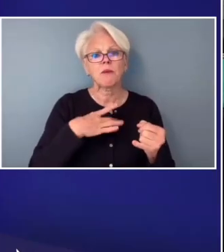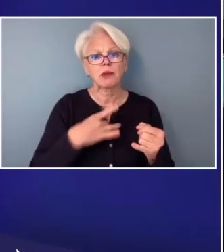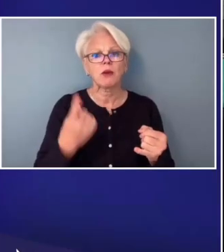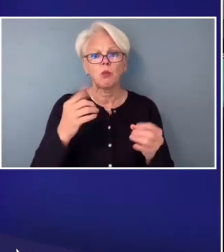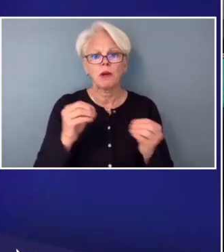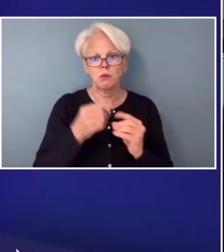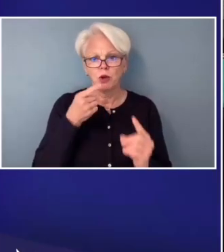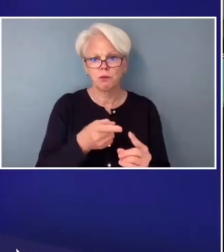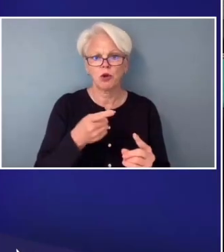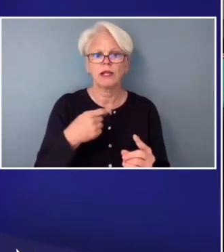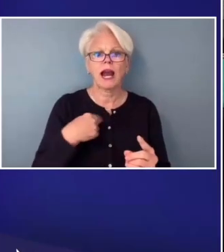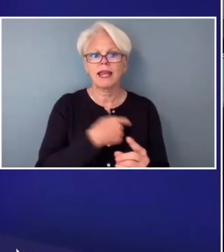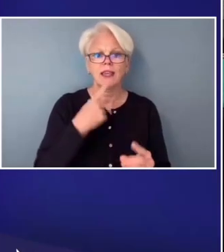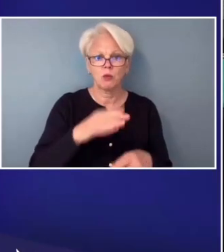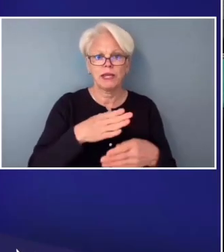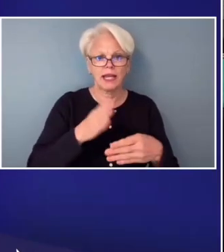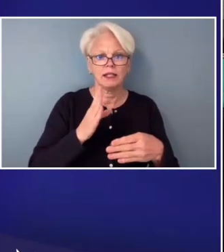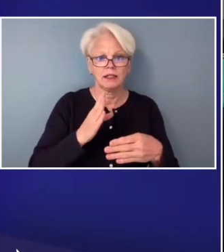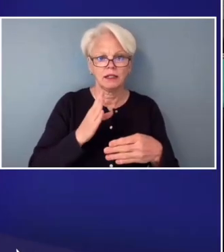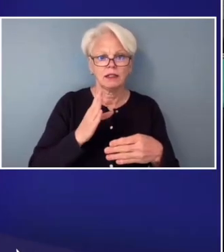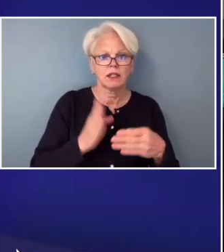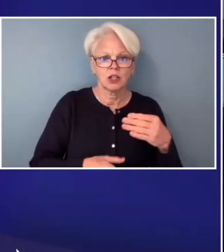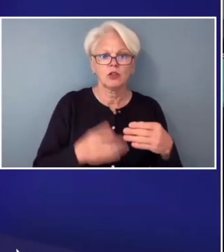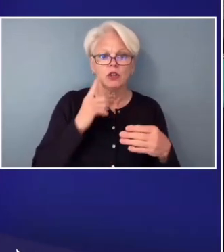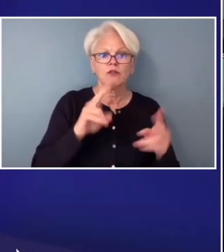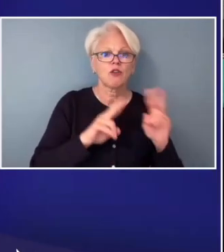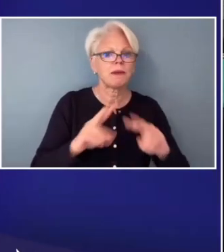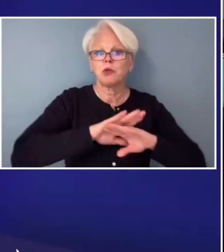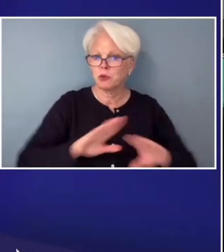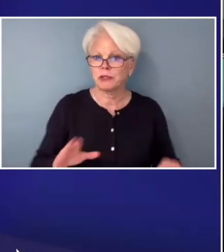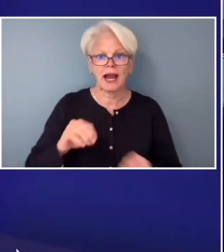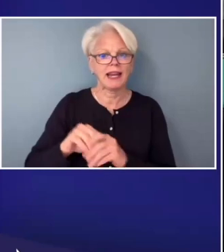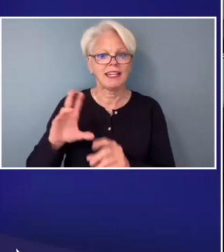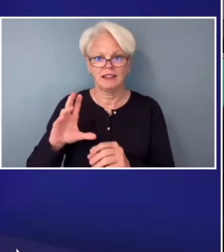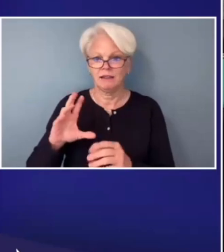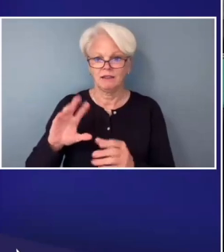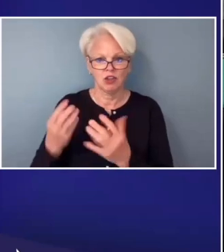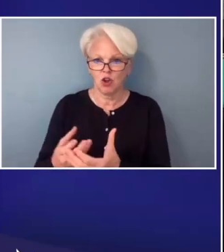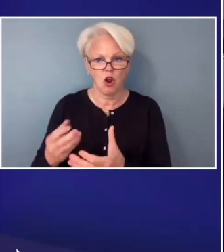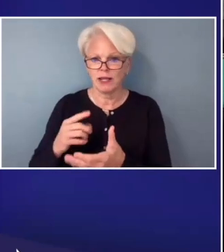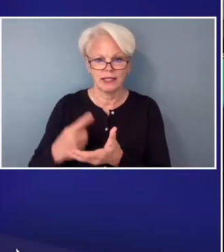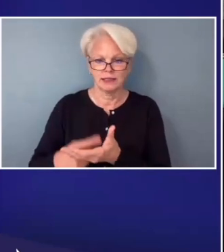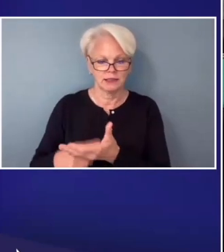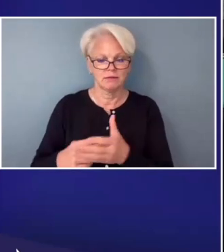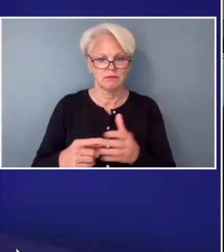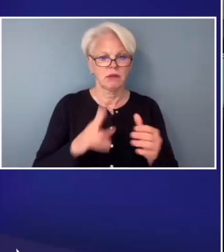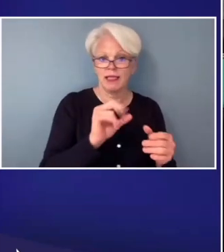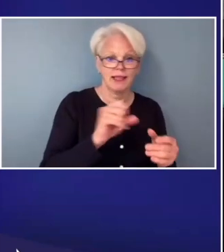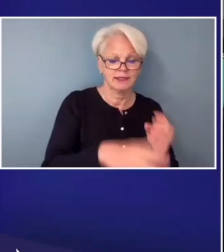think we could conclude for the folks who are not in the caucus, unless there are some additional questions. Um, I know some people want to get out.